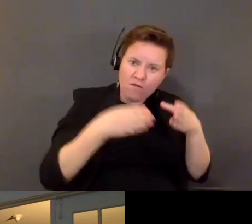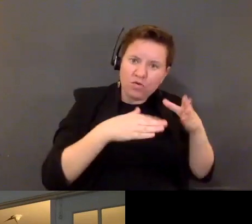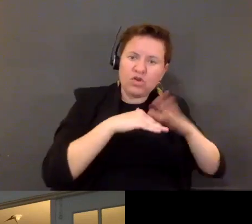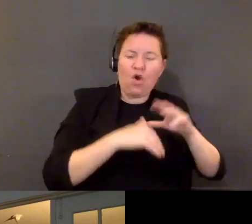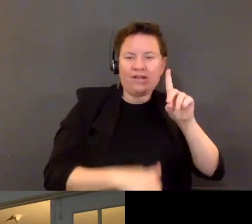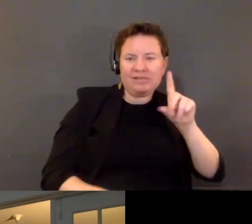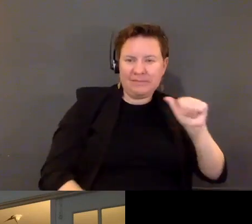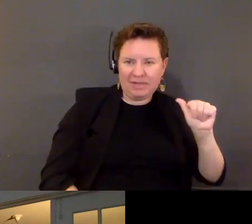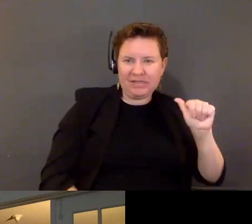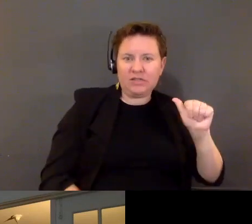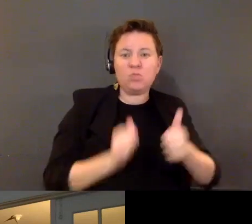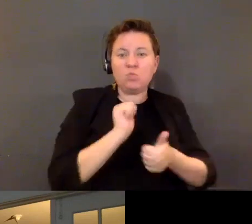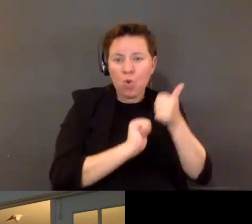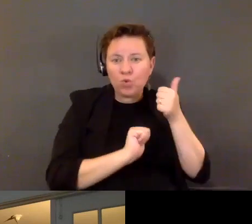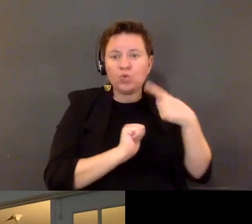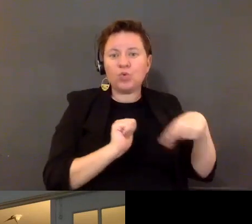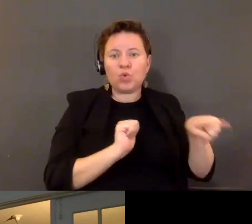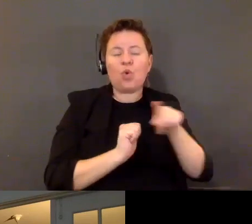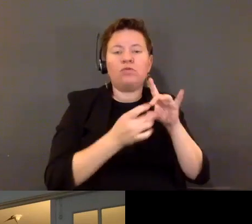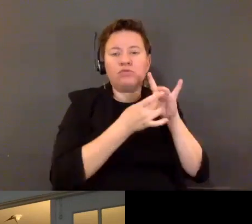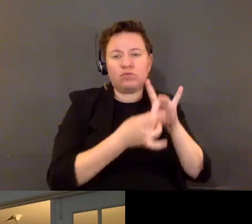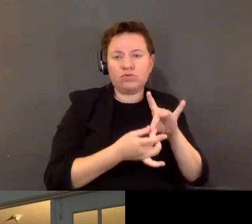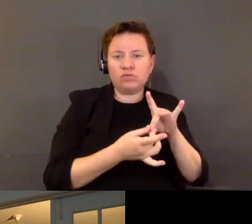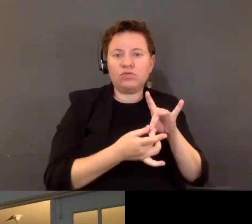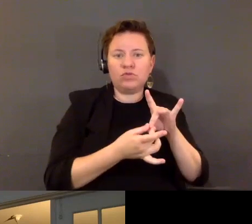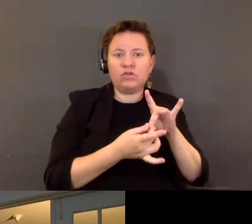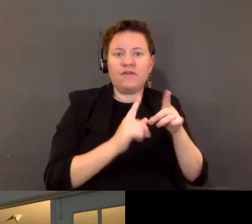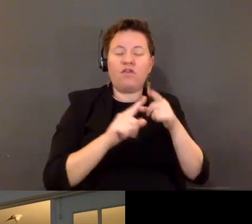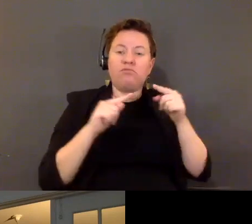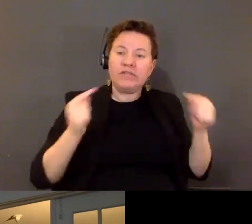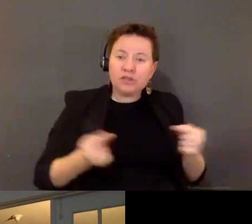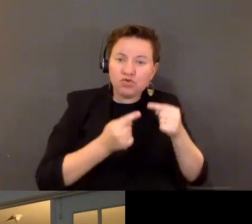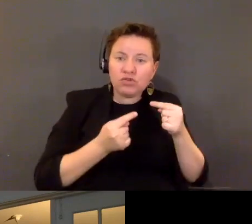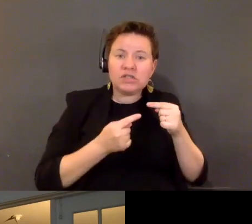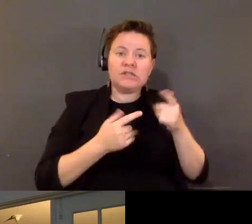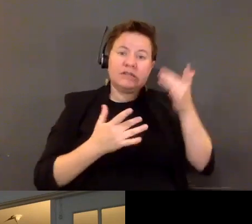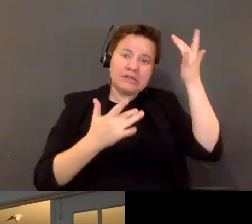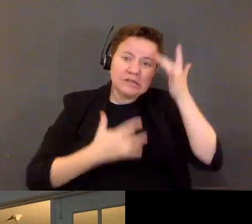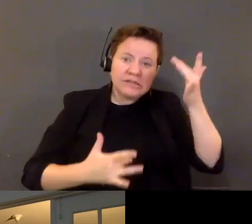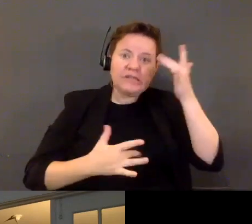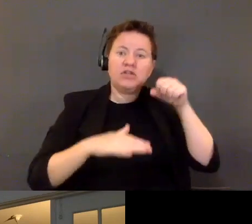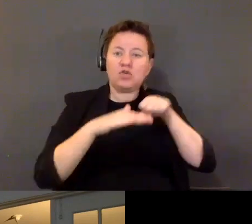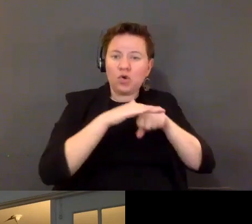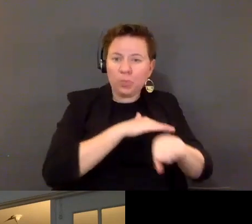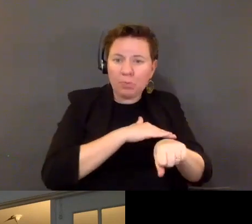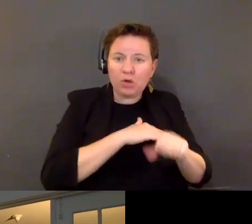primarily those results those resulting from injury disease and birth anomaly